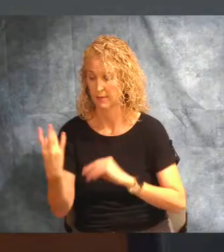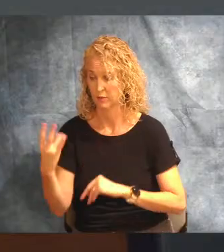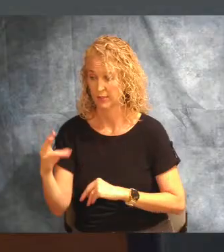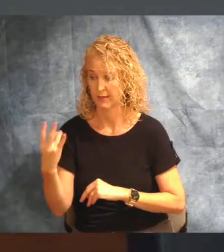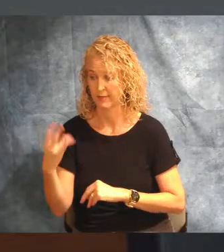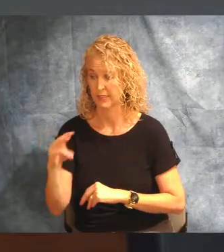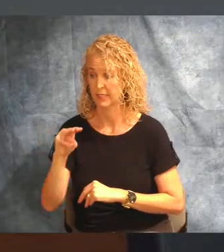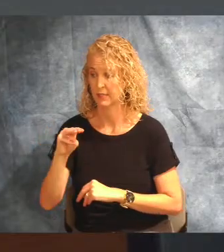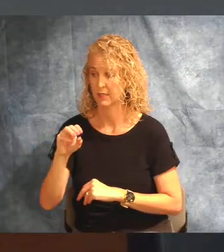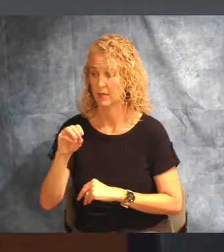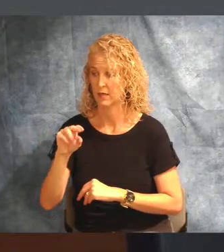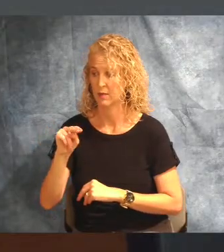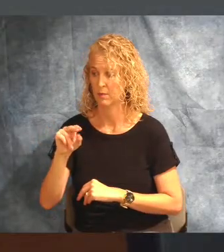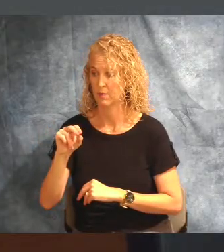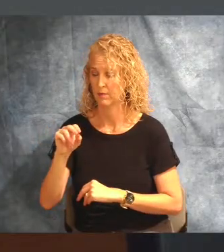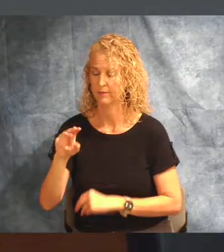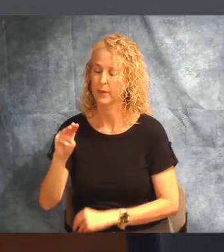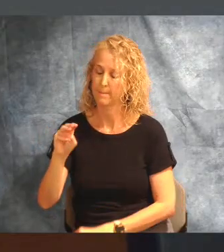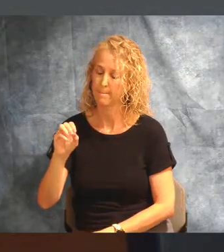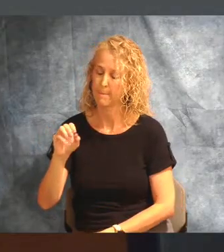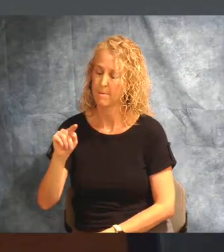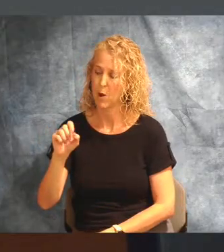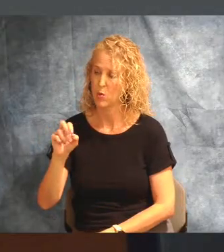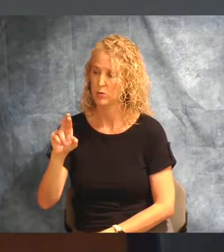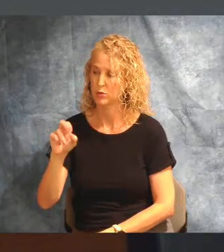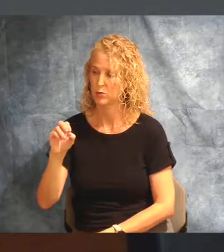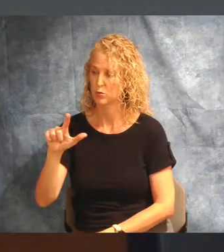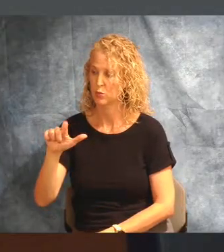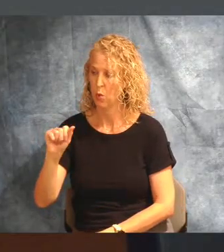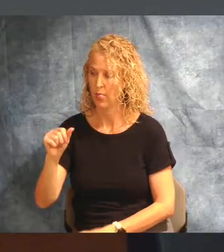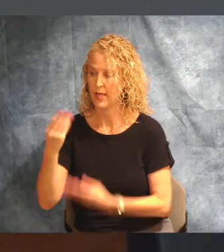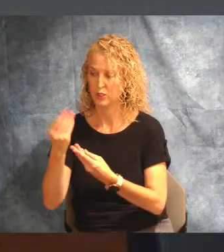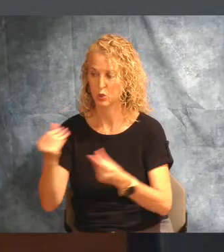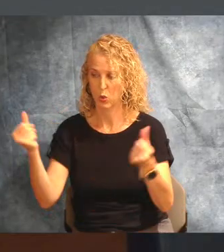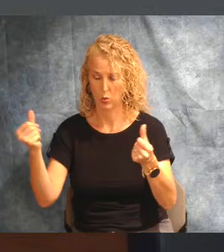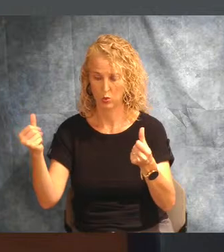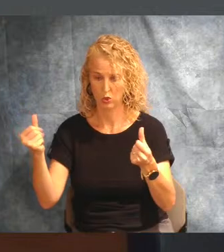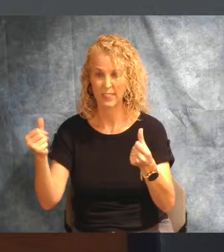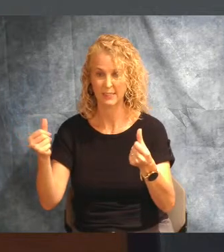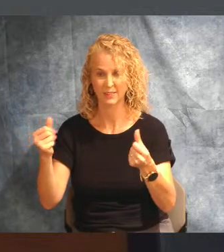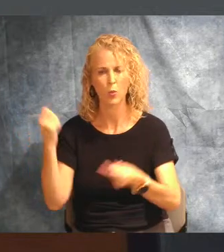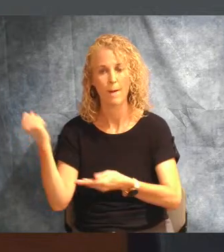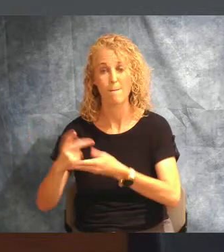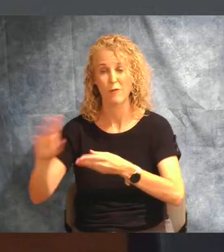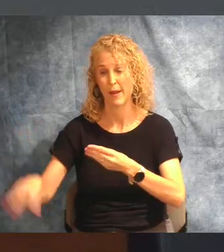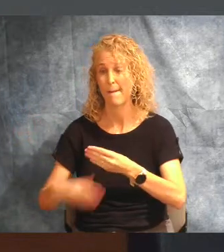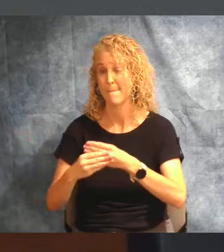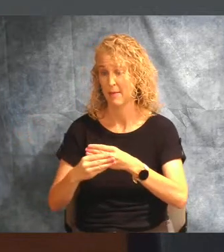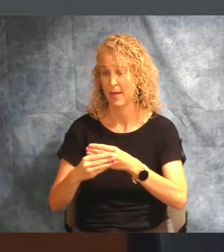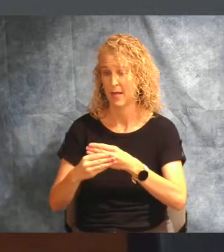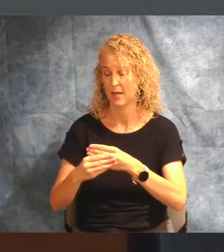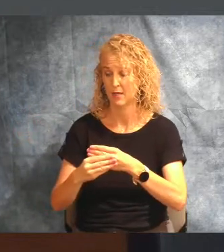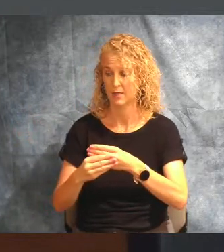Item number 17 is the authorization of an amendment to an agreement with Motorola Solutions.